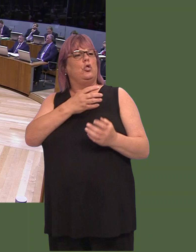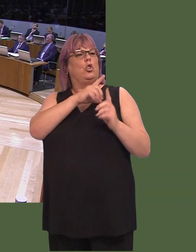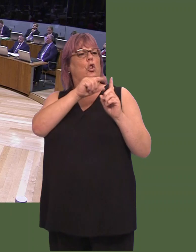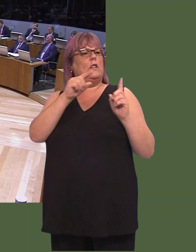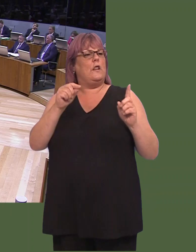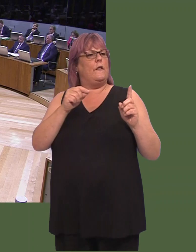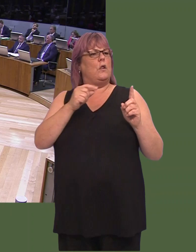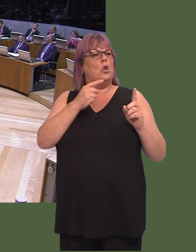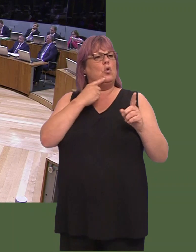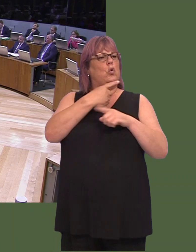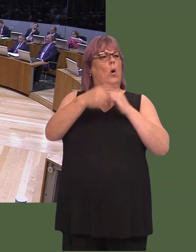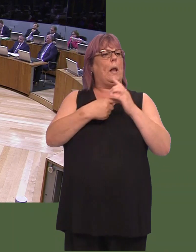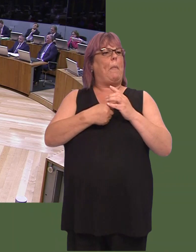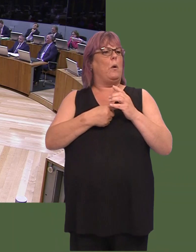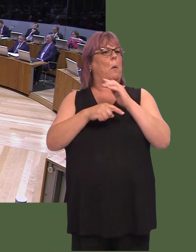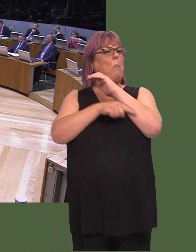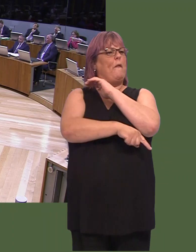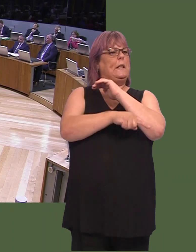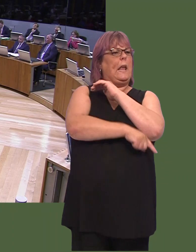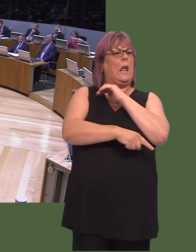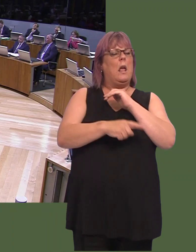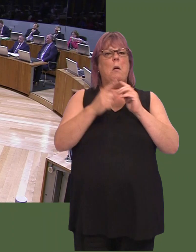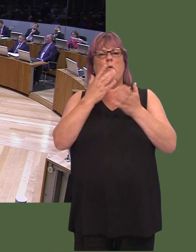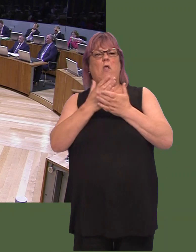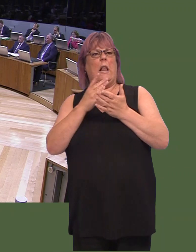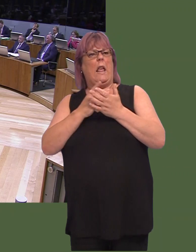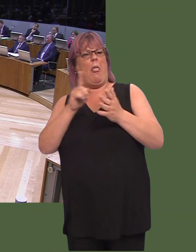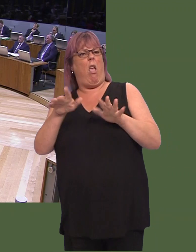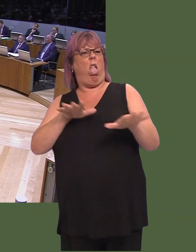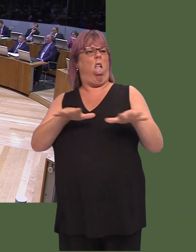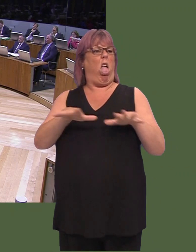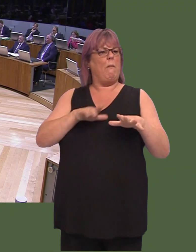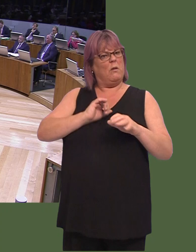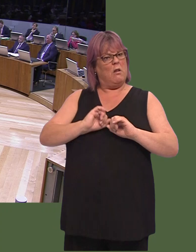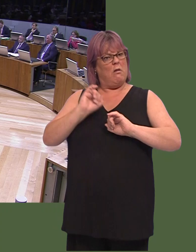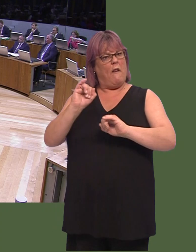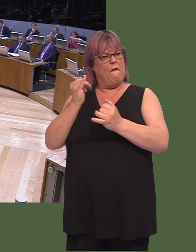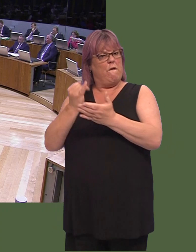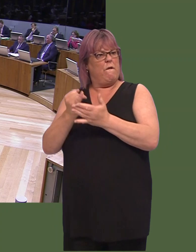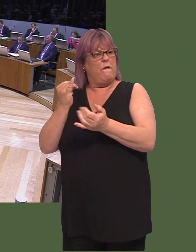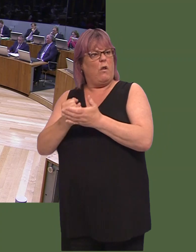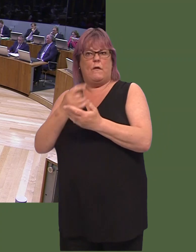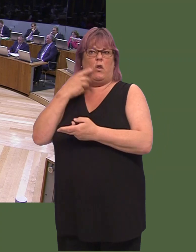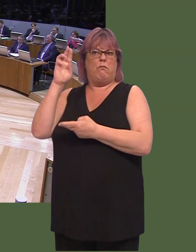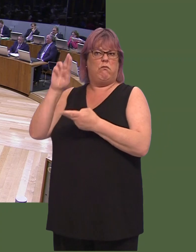is a bit like somebody trying to stand up on a paddle boat without falling off into the sea of austerity that's gathered around it.